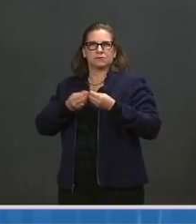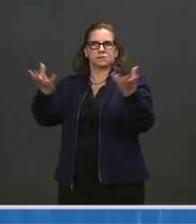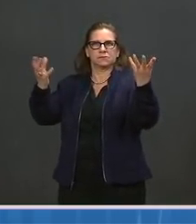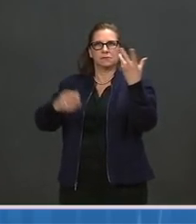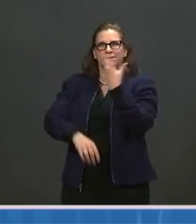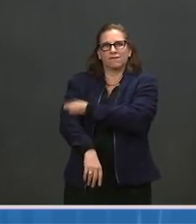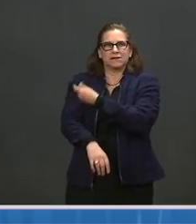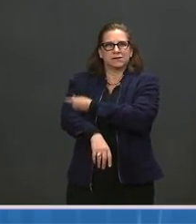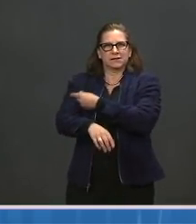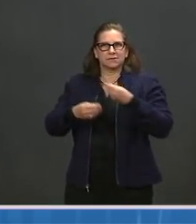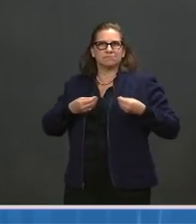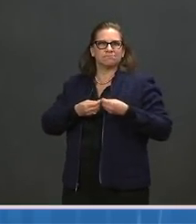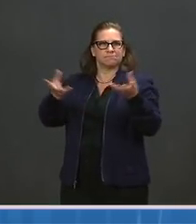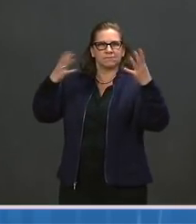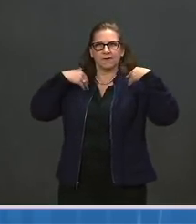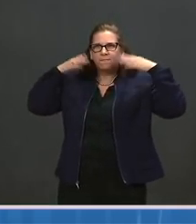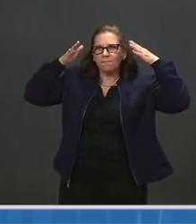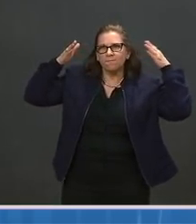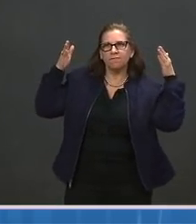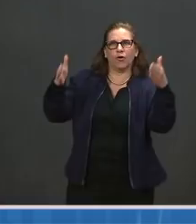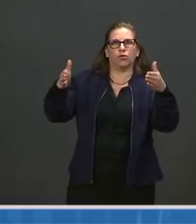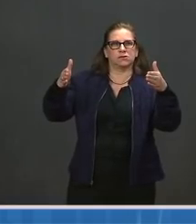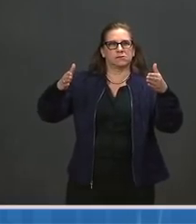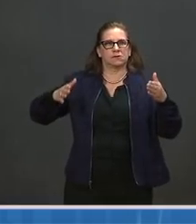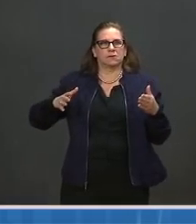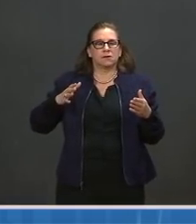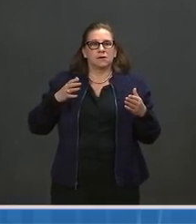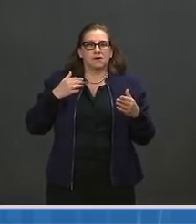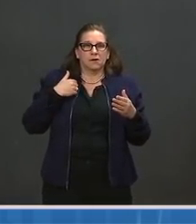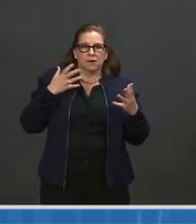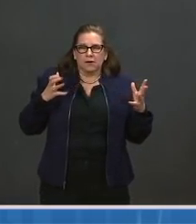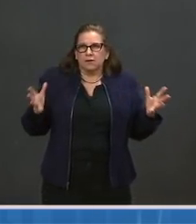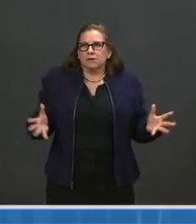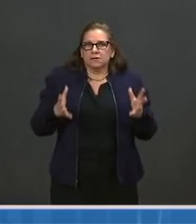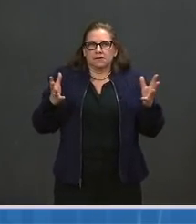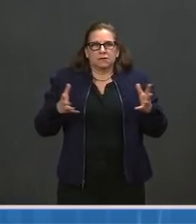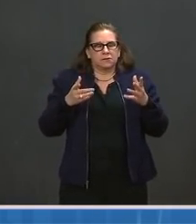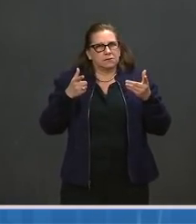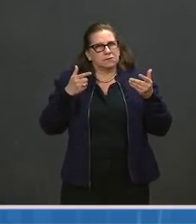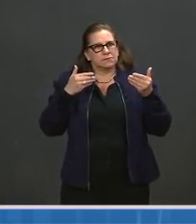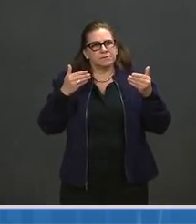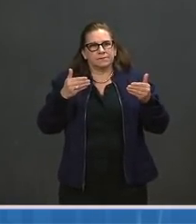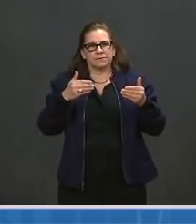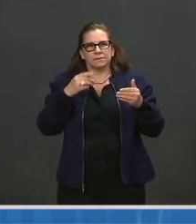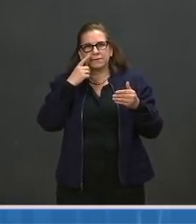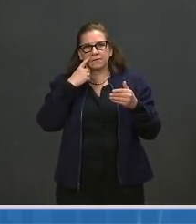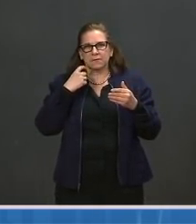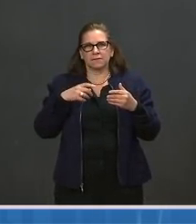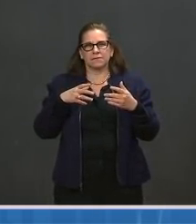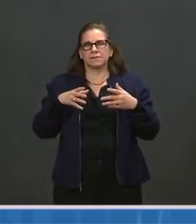to recommit to doing the right thing. Take the steps we know work to stop COVID-19: